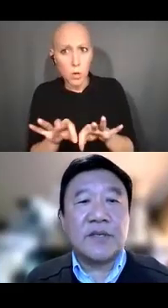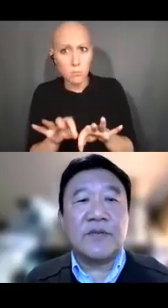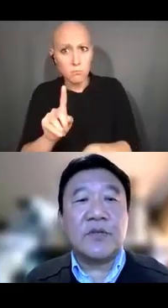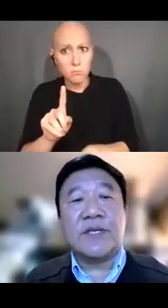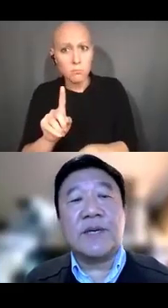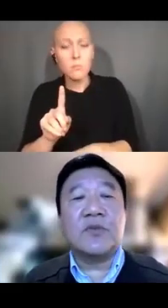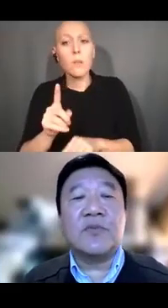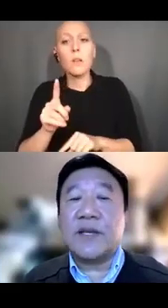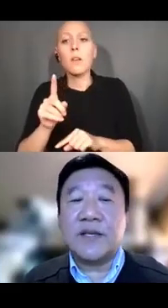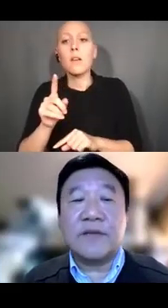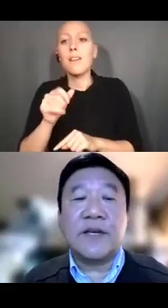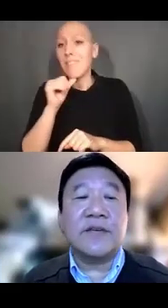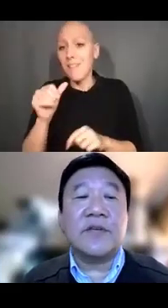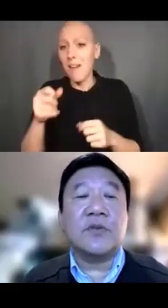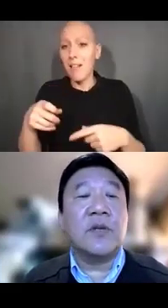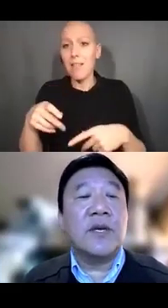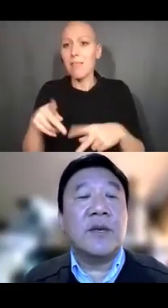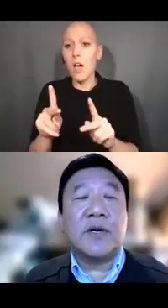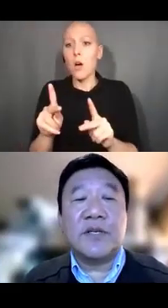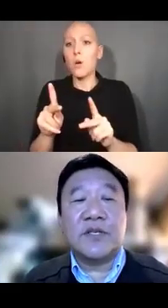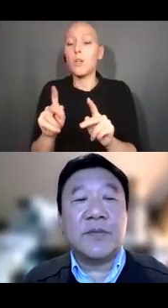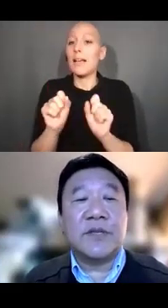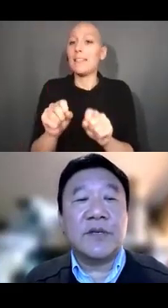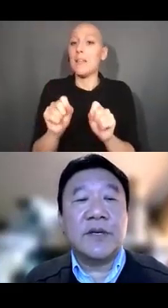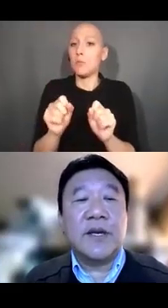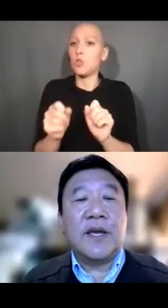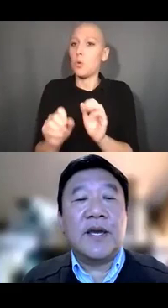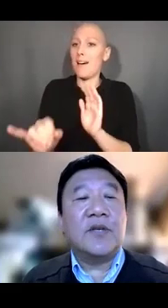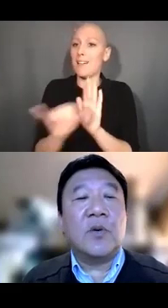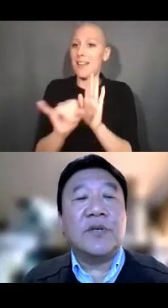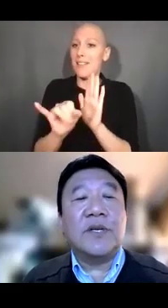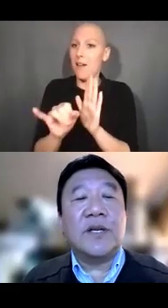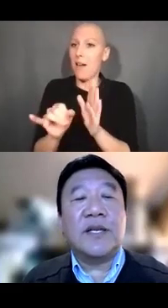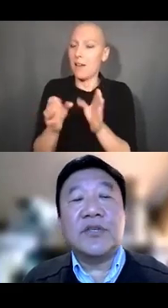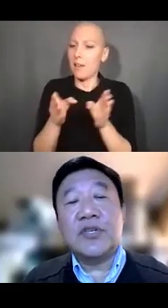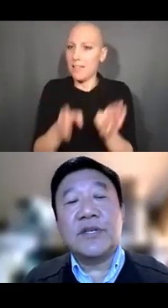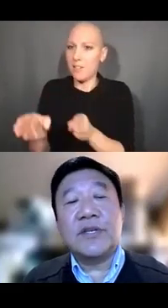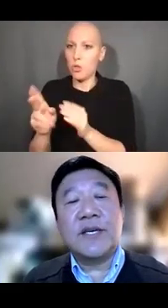even to attempt to re-identify individual participants. And you're only allowed to share the data